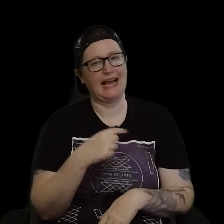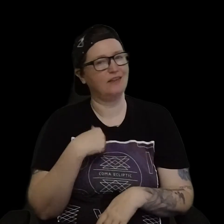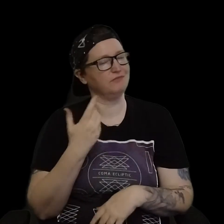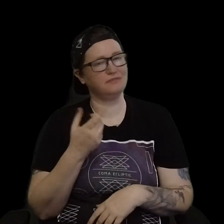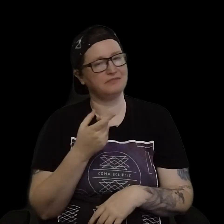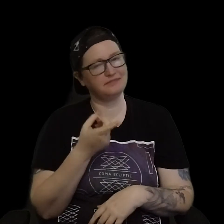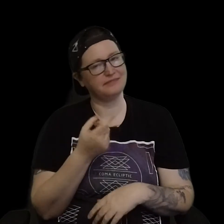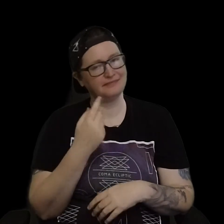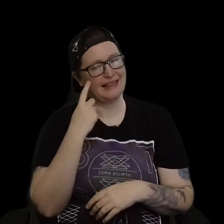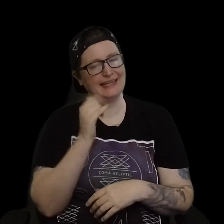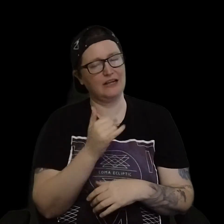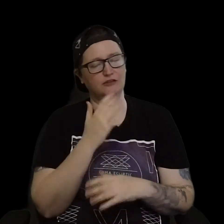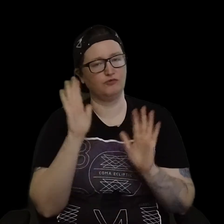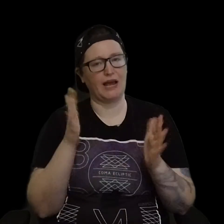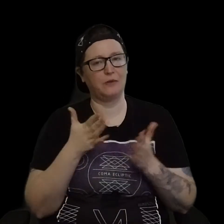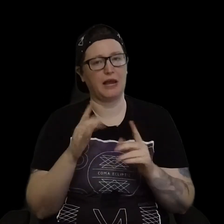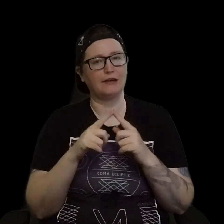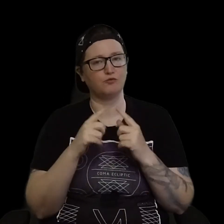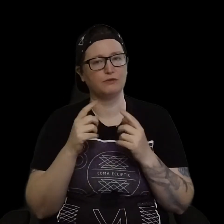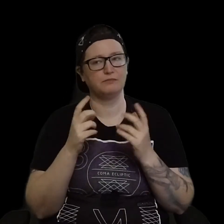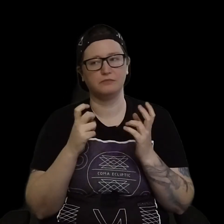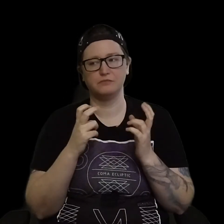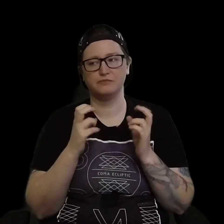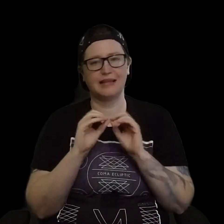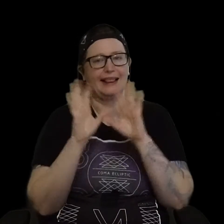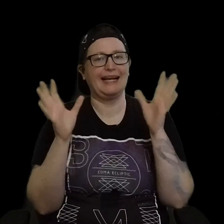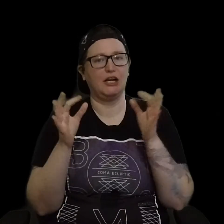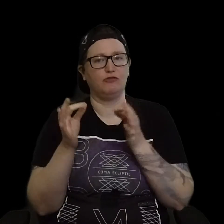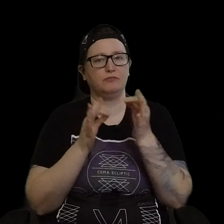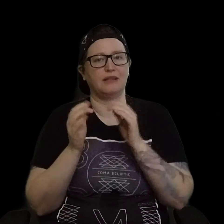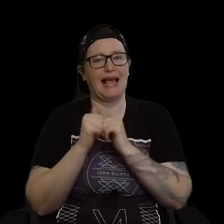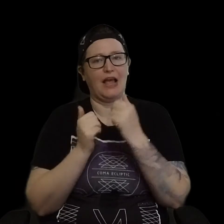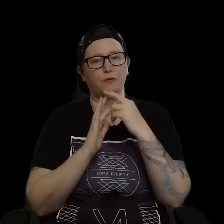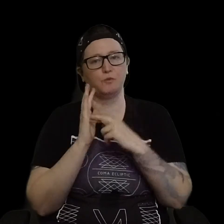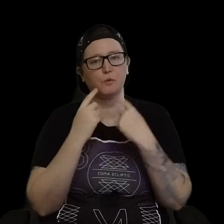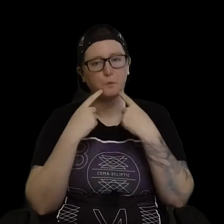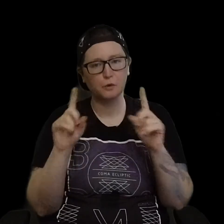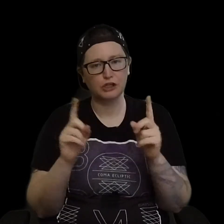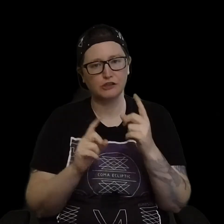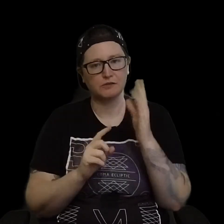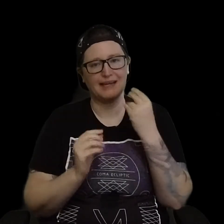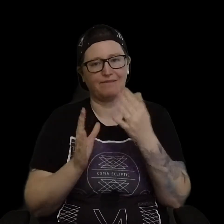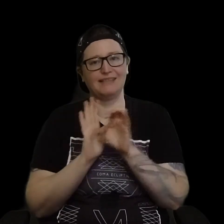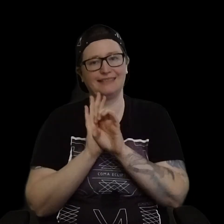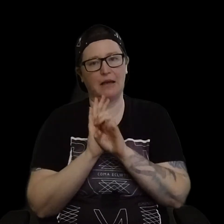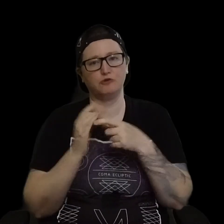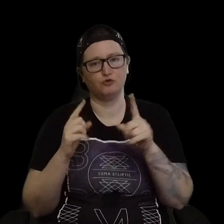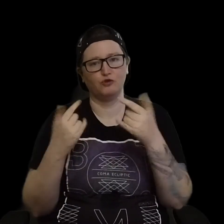RPG games do that so I think that this is really a great way to clearly explain how the rules work by